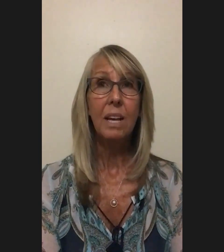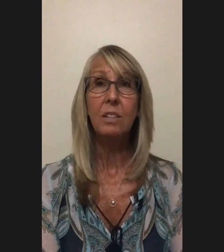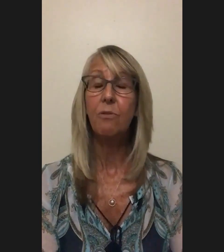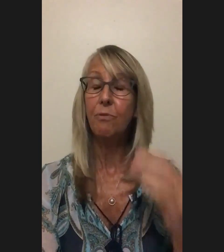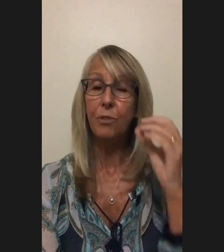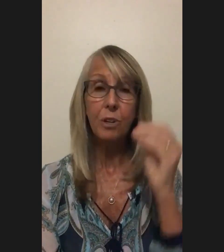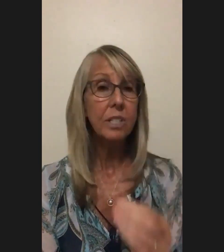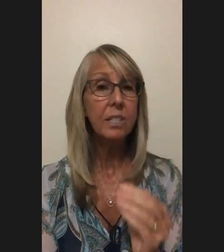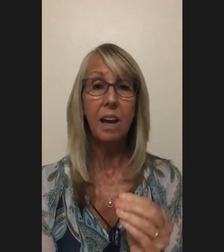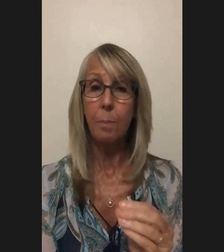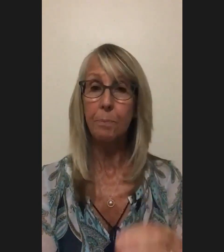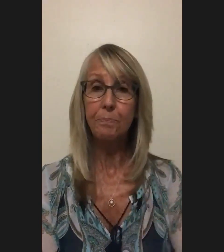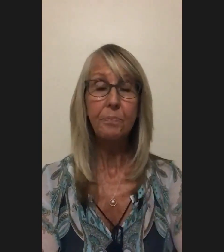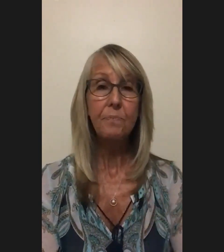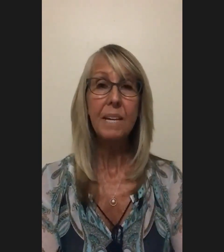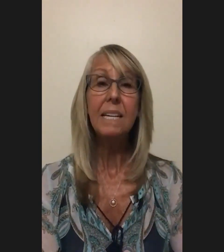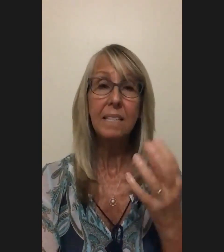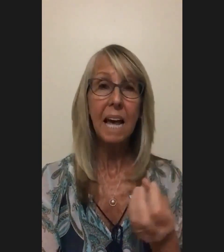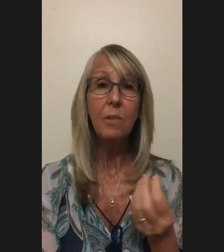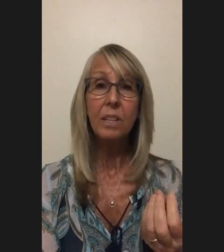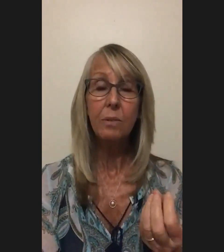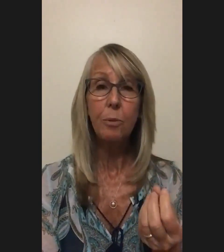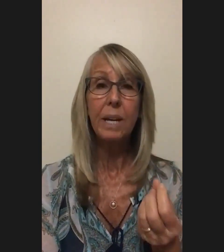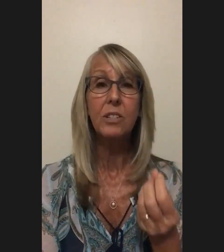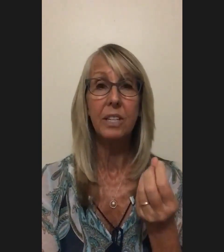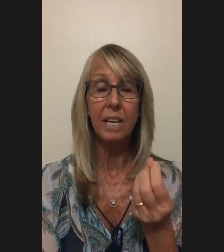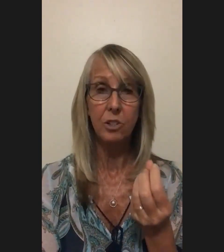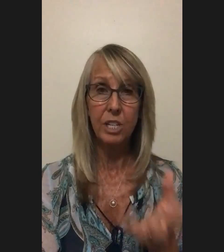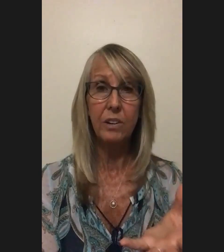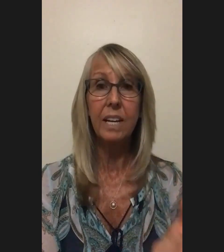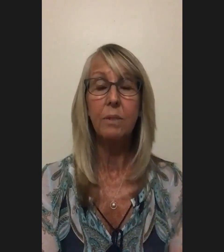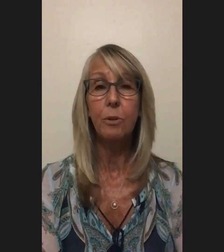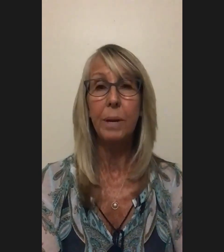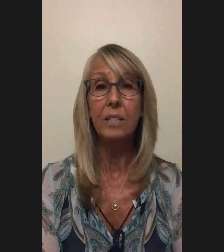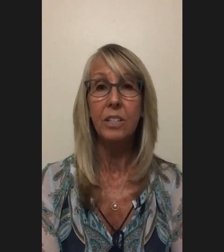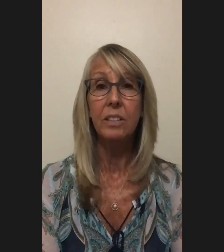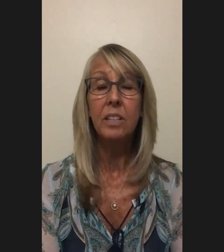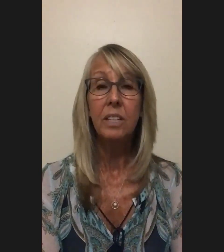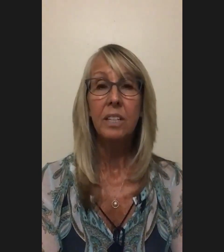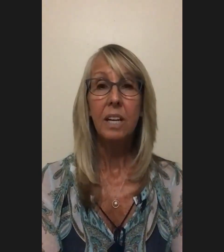I think that's the first step is gathering the information and sharing that information.